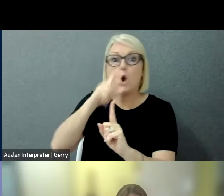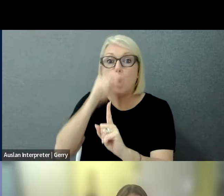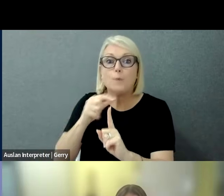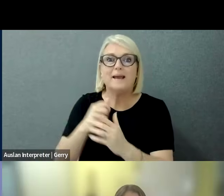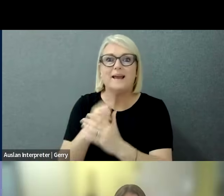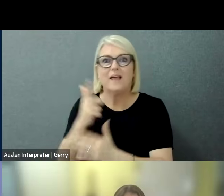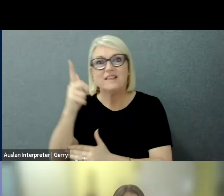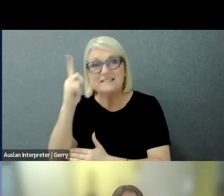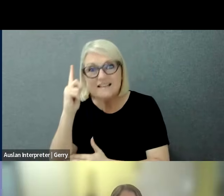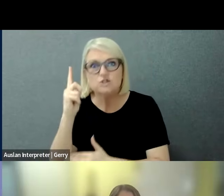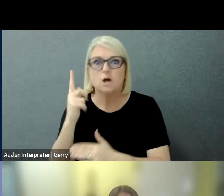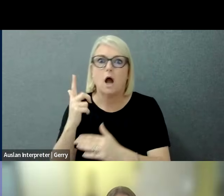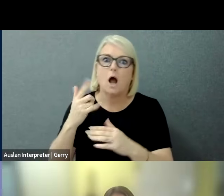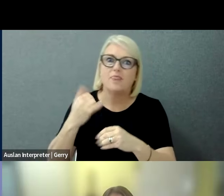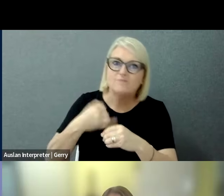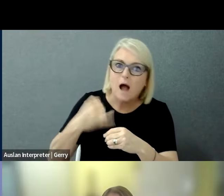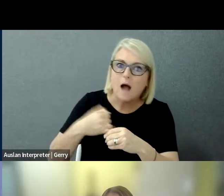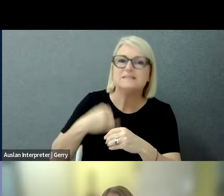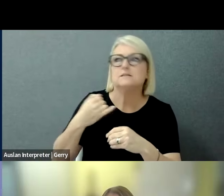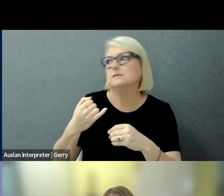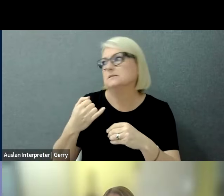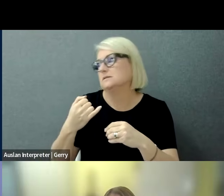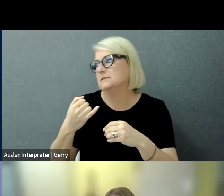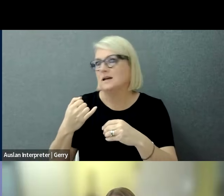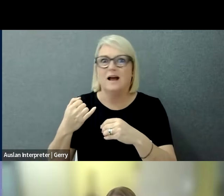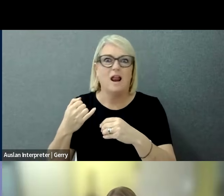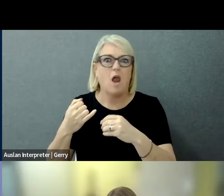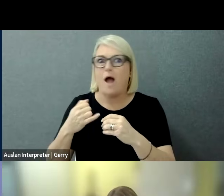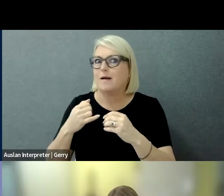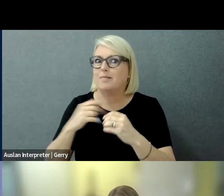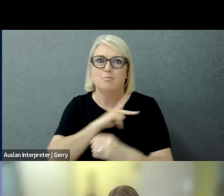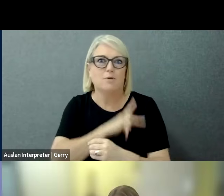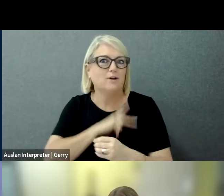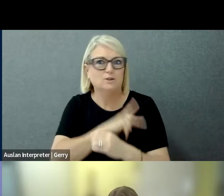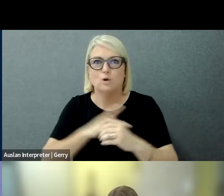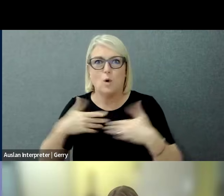the teacher, the everything for these children. And so we do have this kind of moment in time